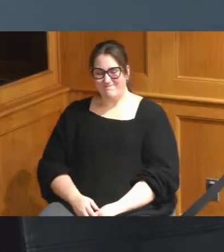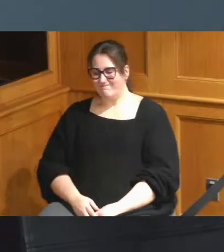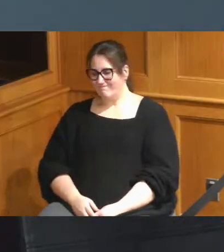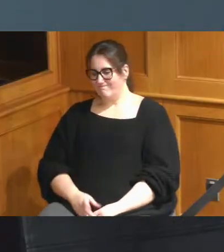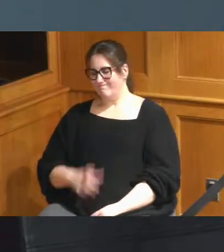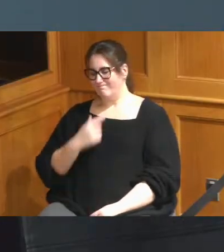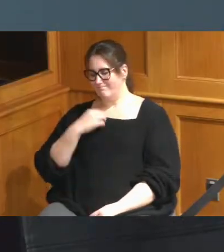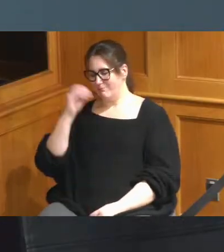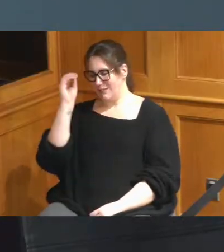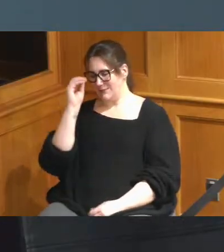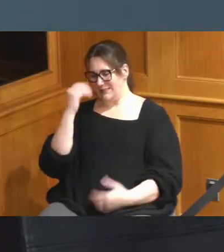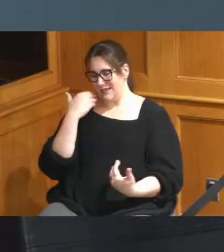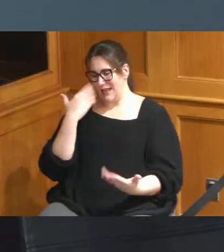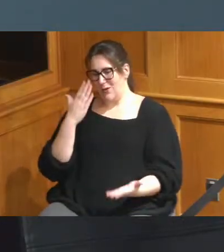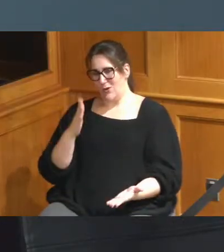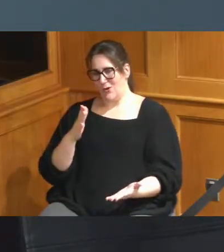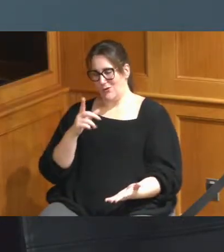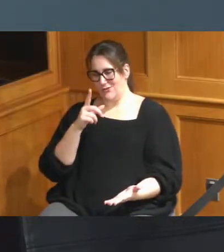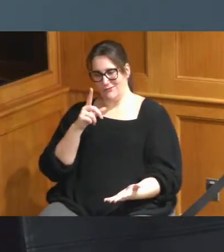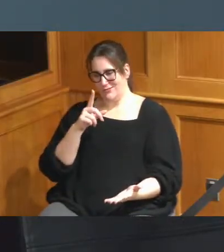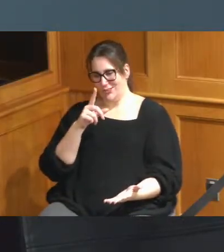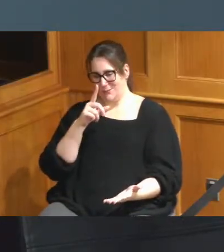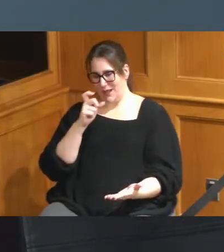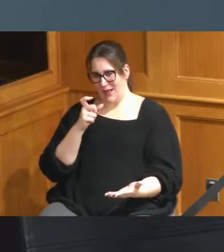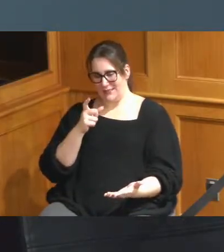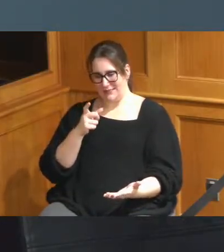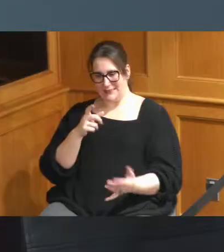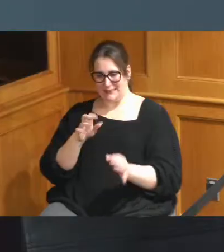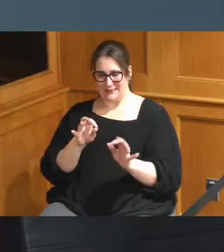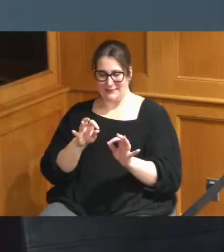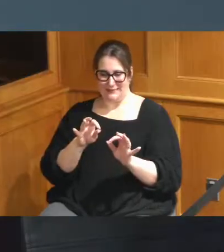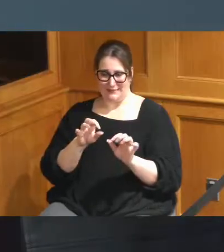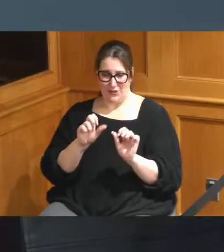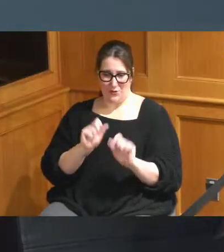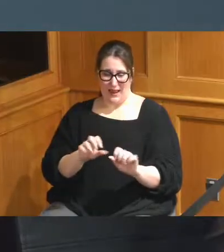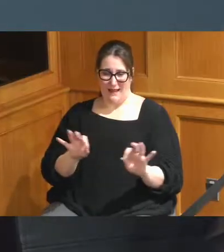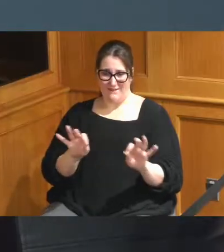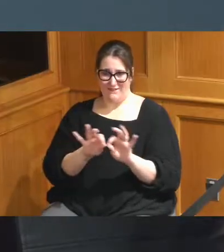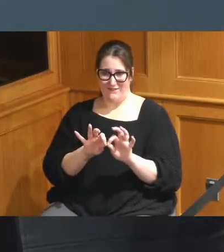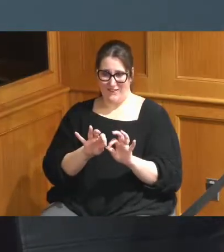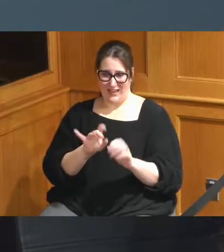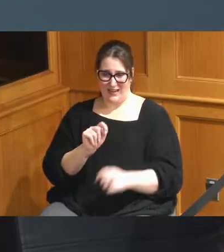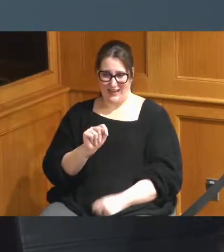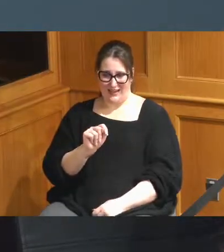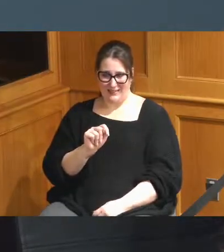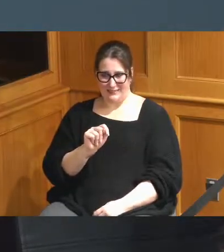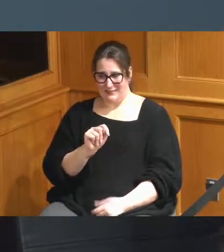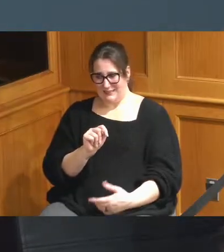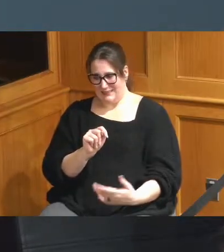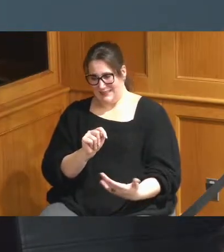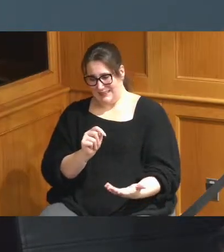just because you have the room or the ability to fit in a 24story building whether or not that's